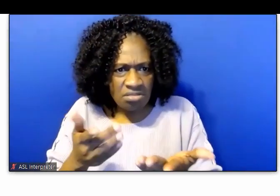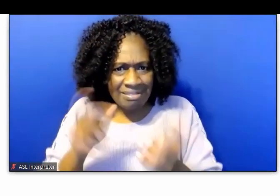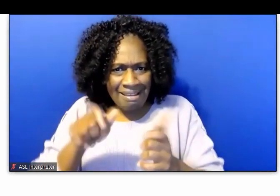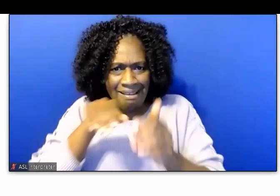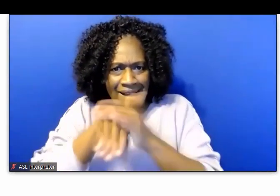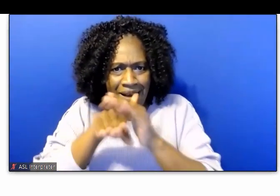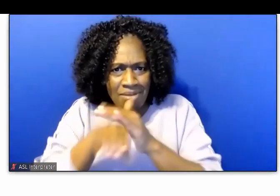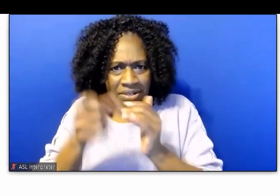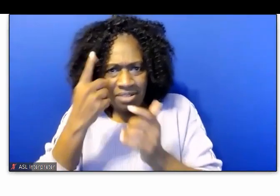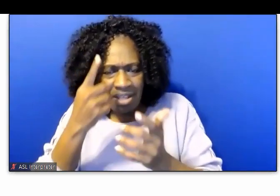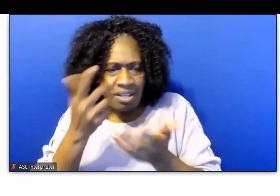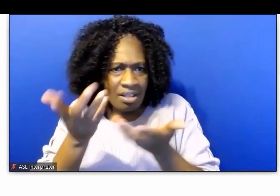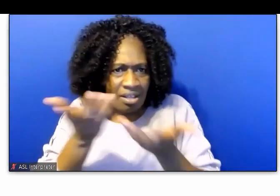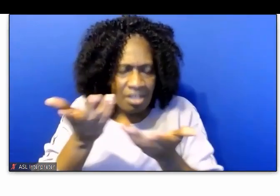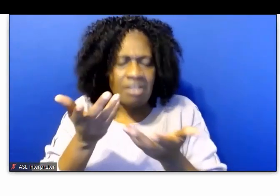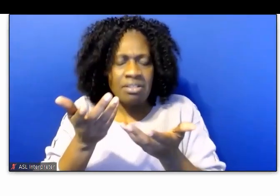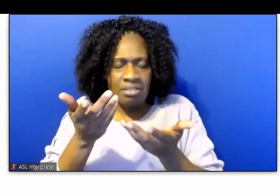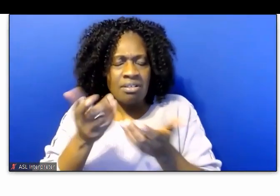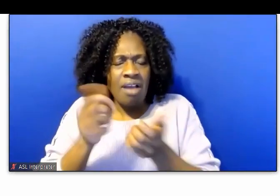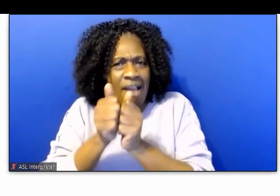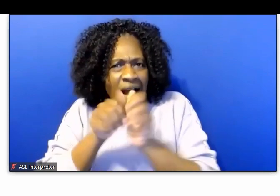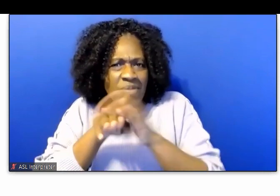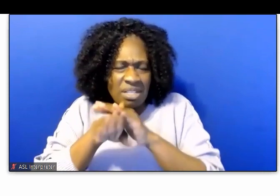And we're going to get into that, but it's a lot of people.